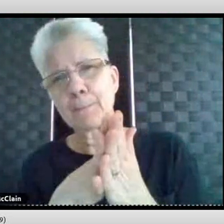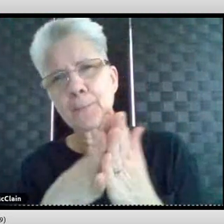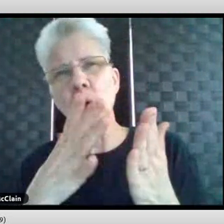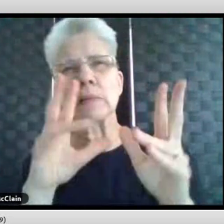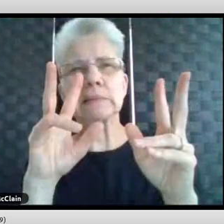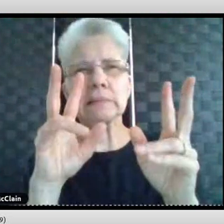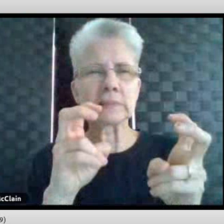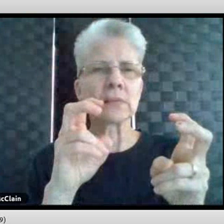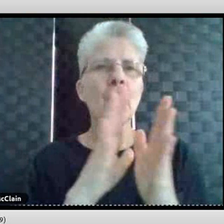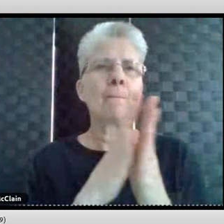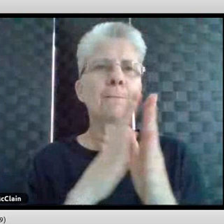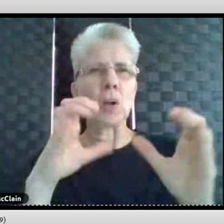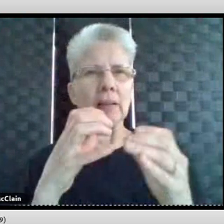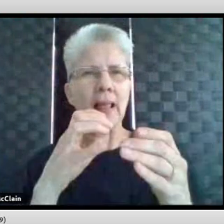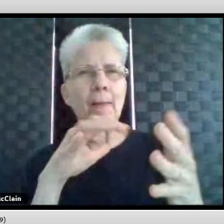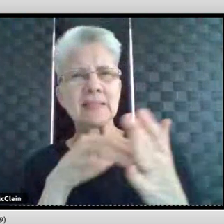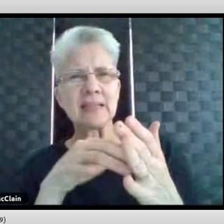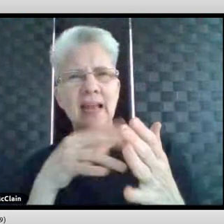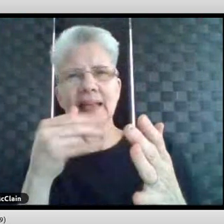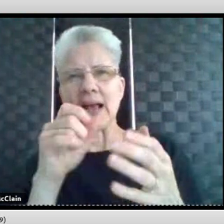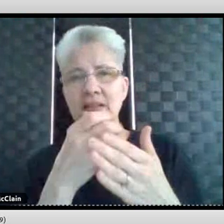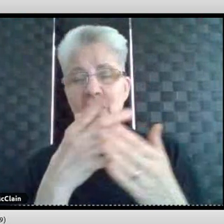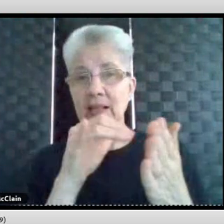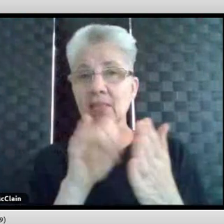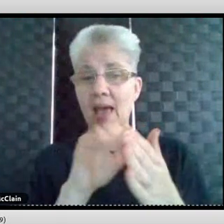book club kinds of study guides and things like that on Amazon,